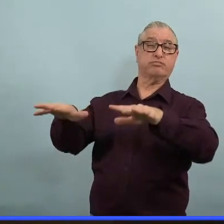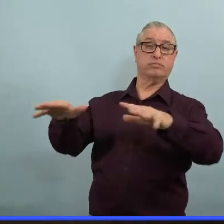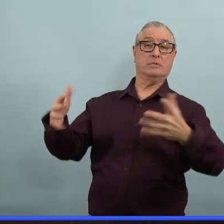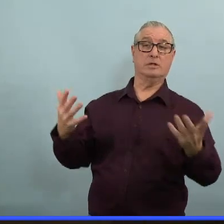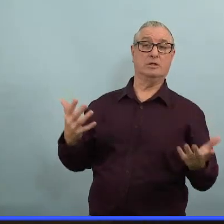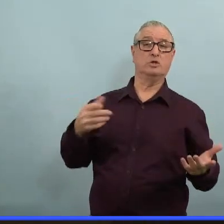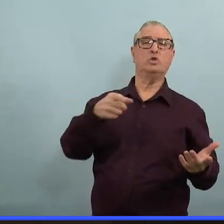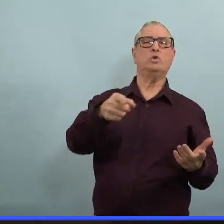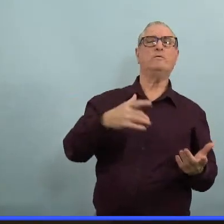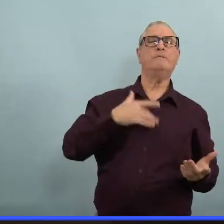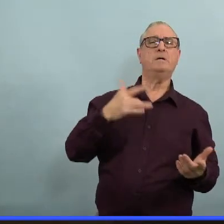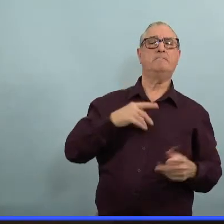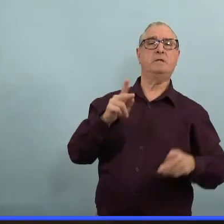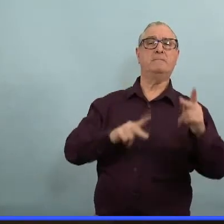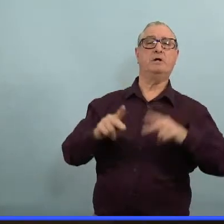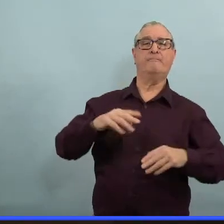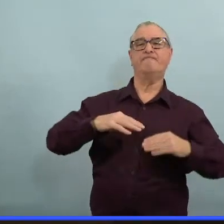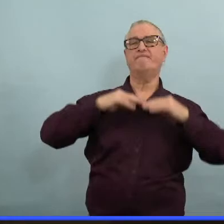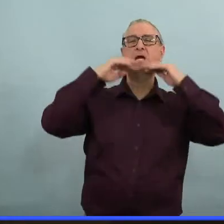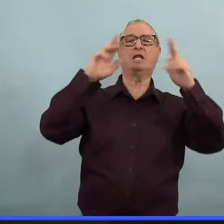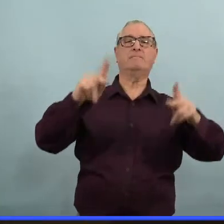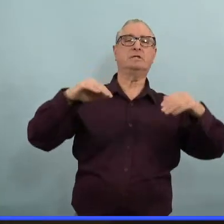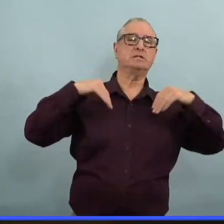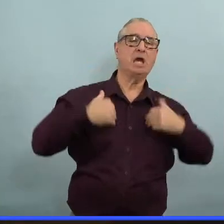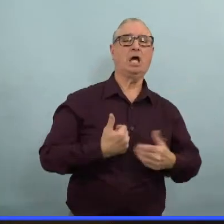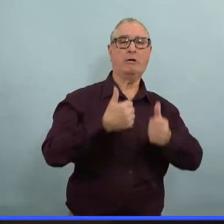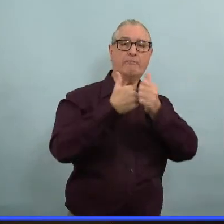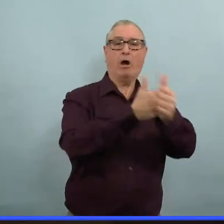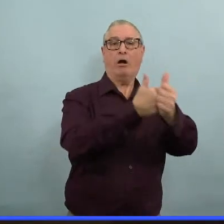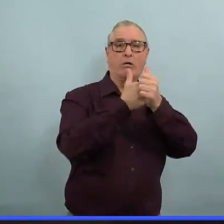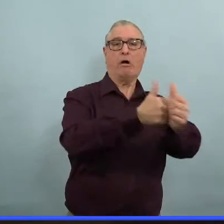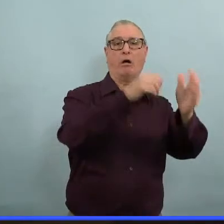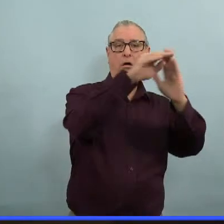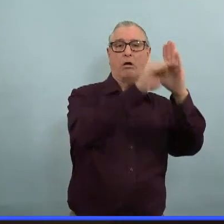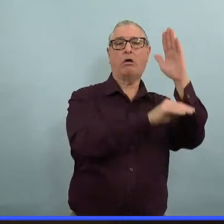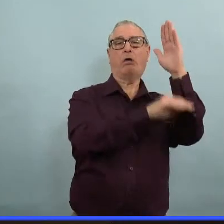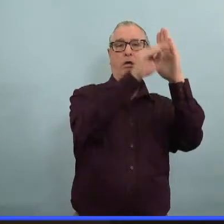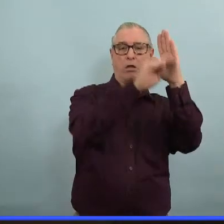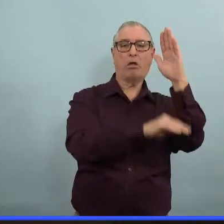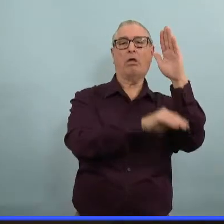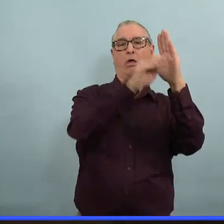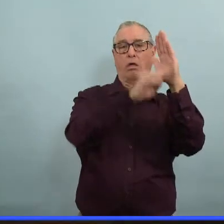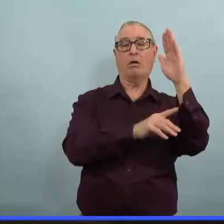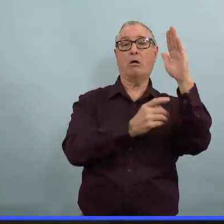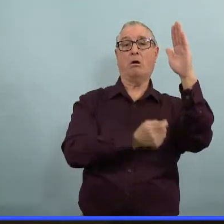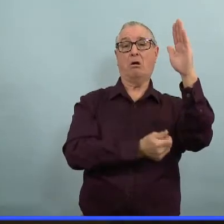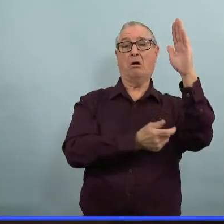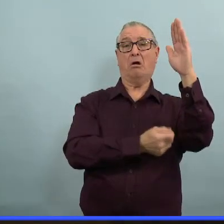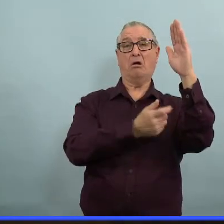is there anything are we going to lift more restrictions in the next weeks or the next month